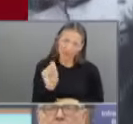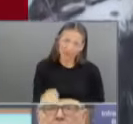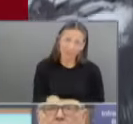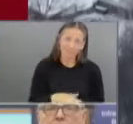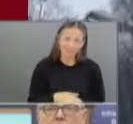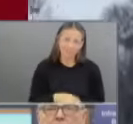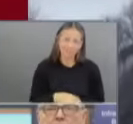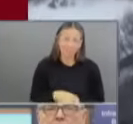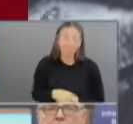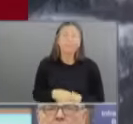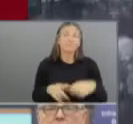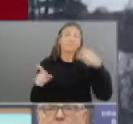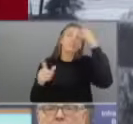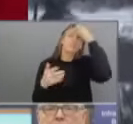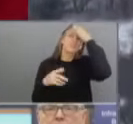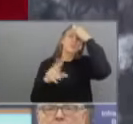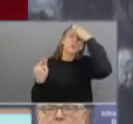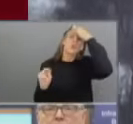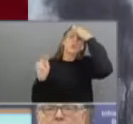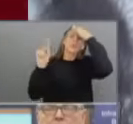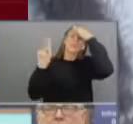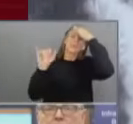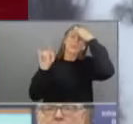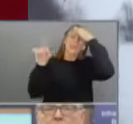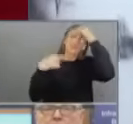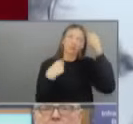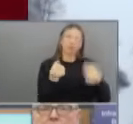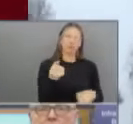THIS SYSTEM BEGAN MOVING THROUGH THE STATE ON SATURDAY.